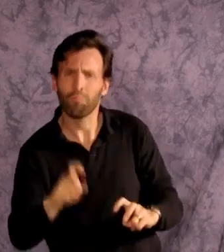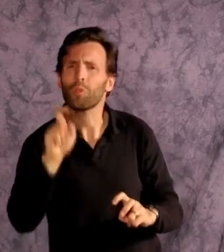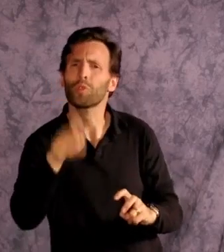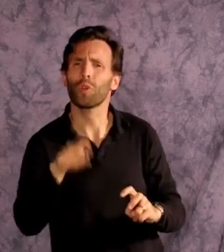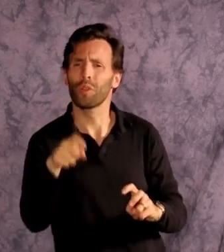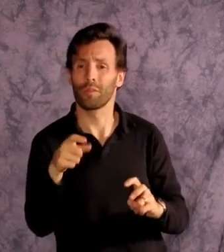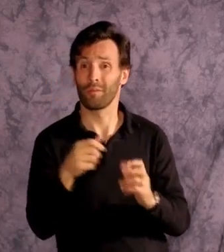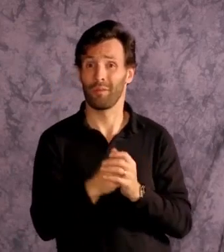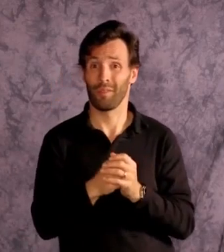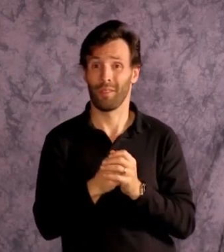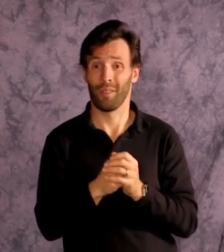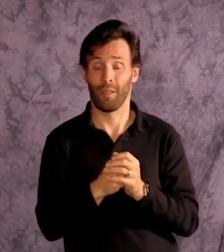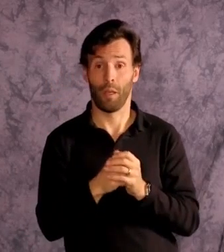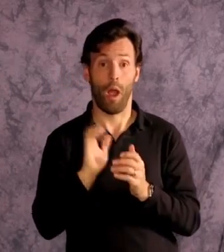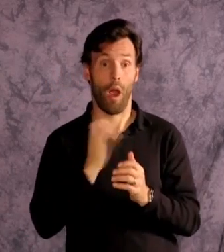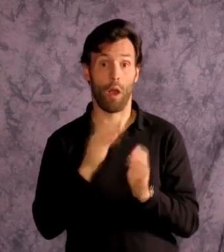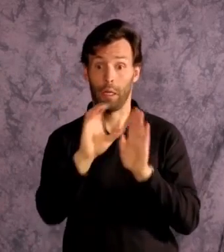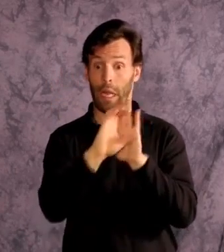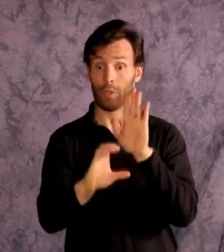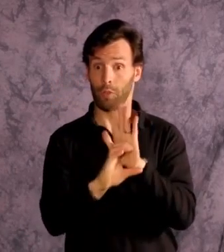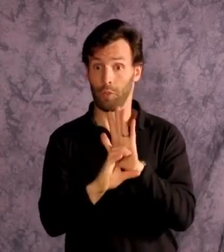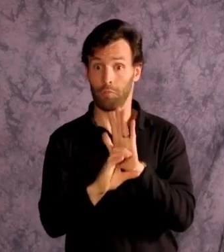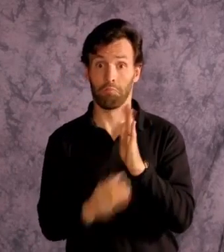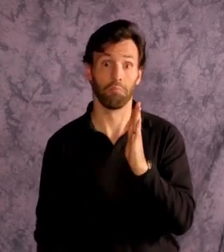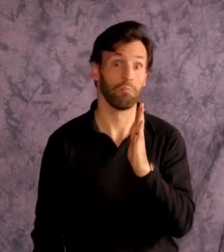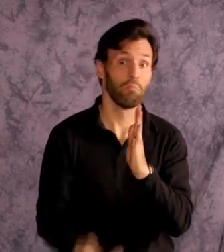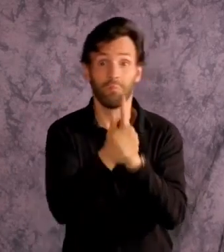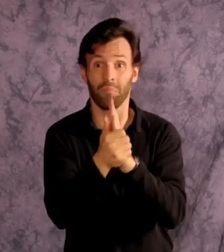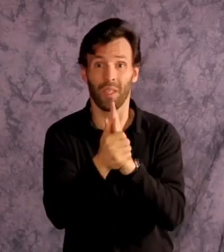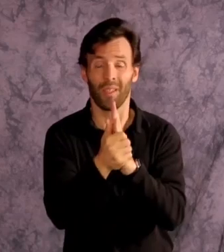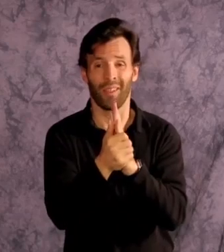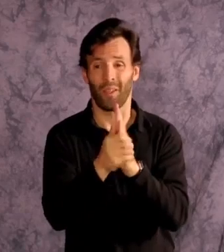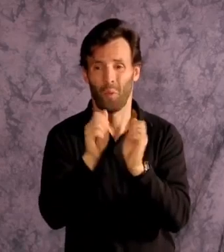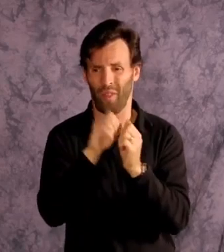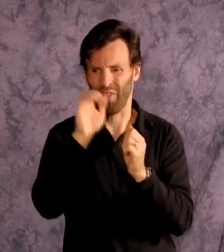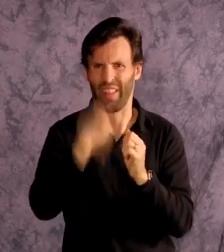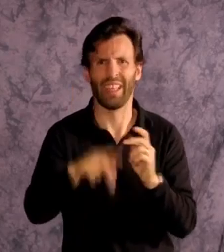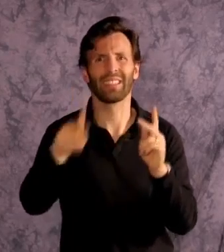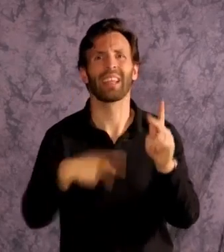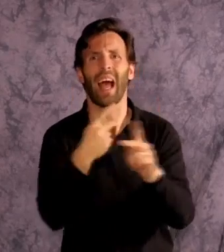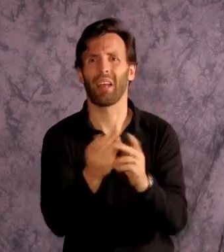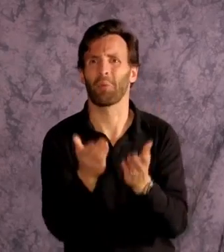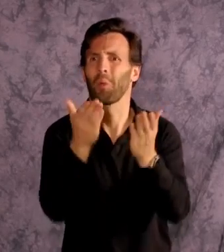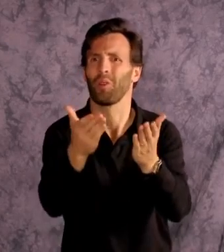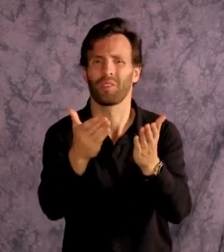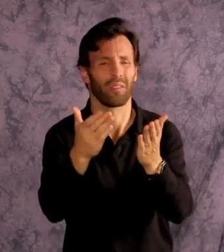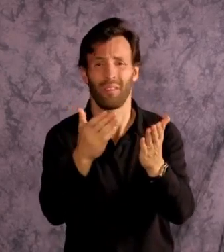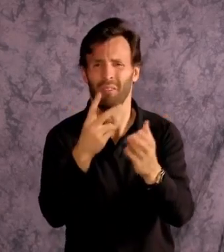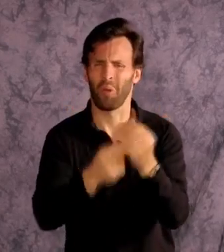Changes to fundamental rights like voting deserve careful scrutiny.